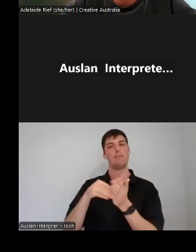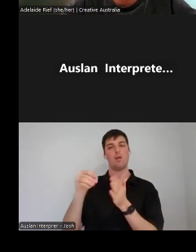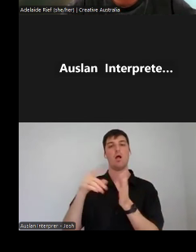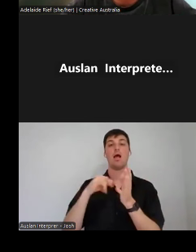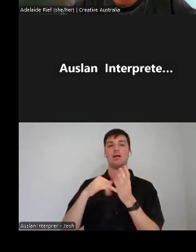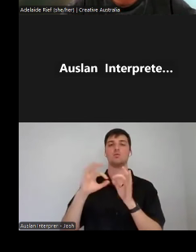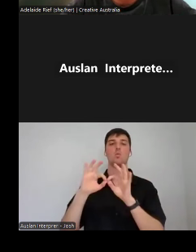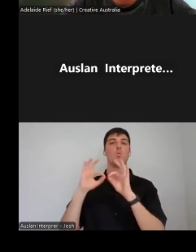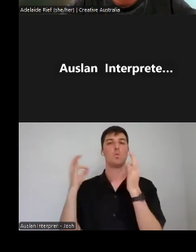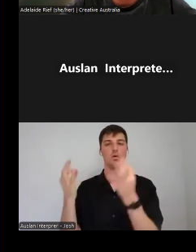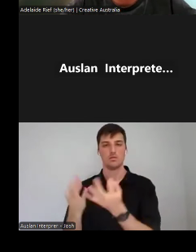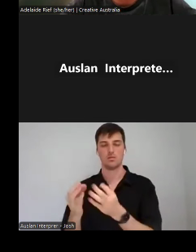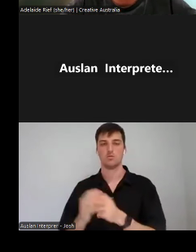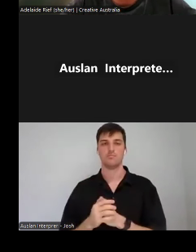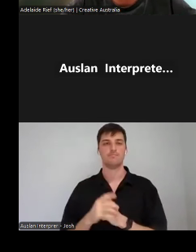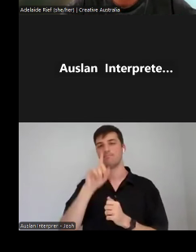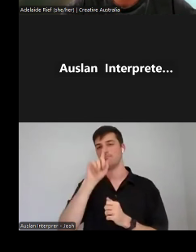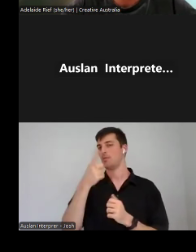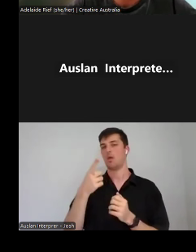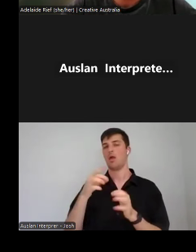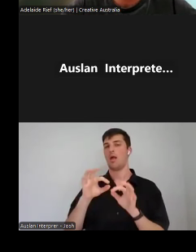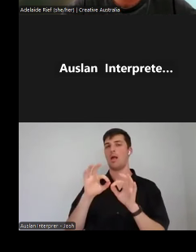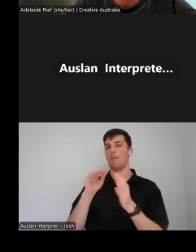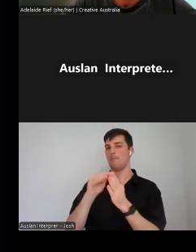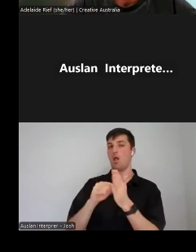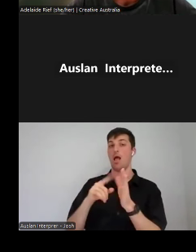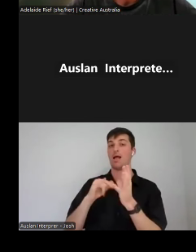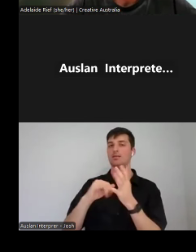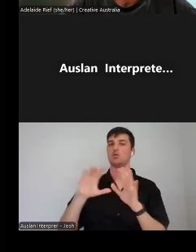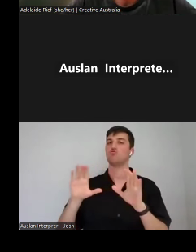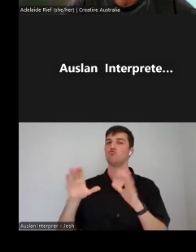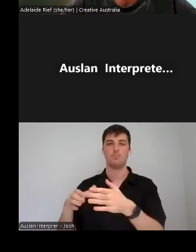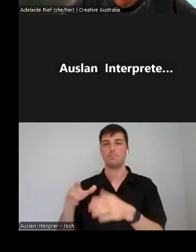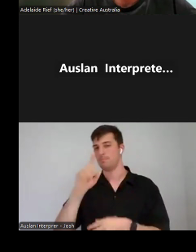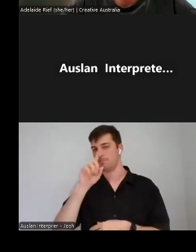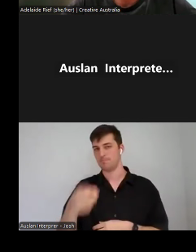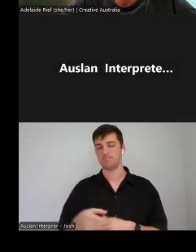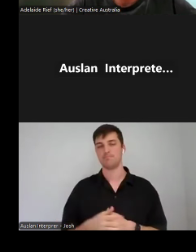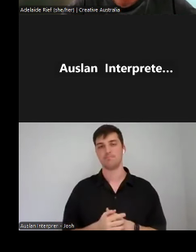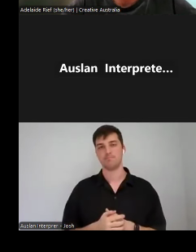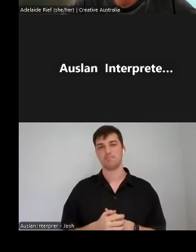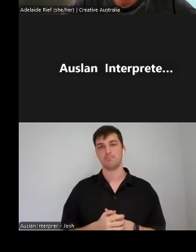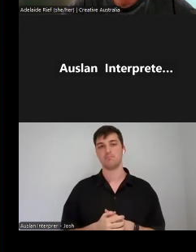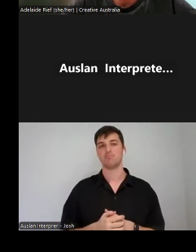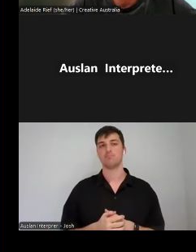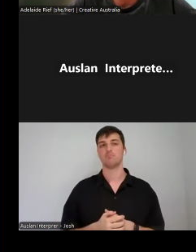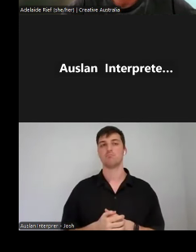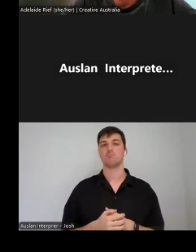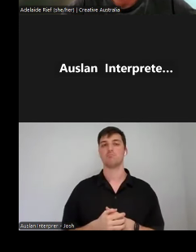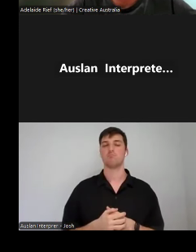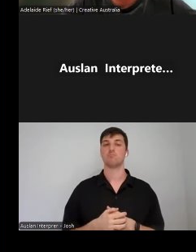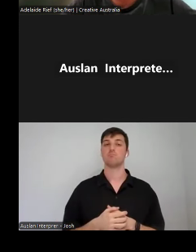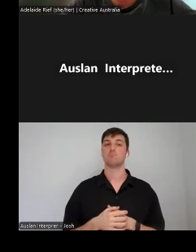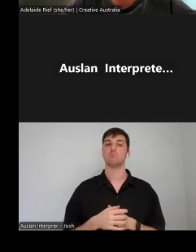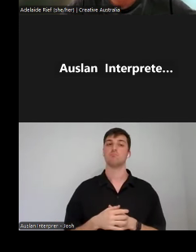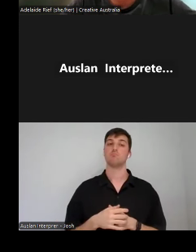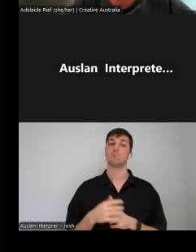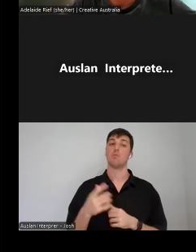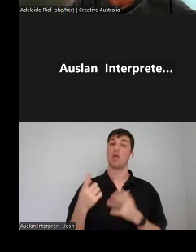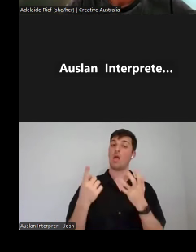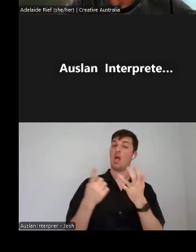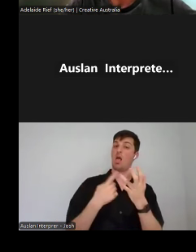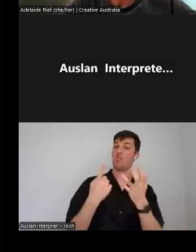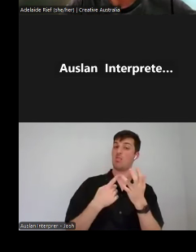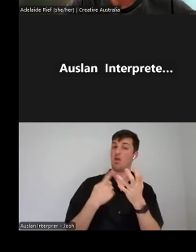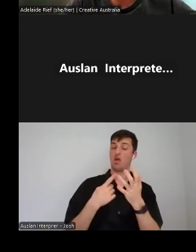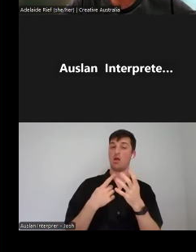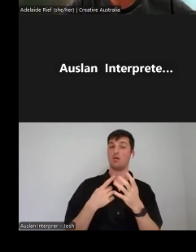you cannot apply as a group. So the other things that prevent you from applying are that you cannot